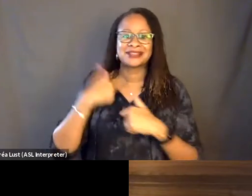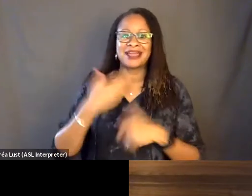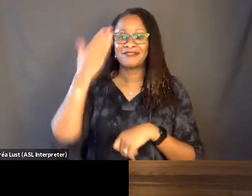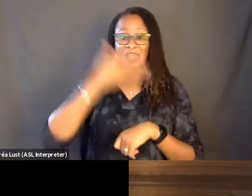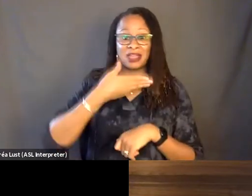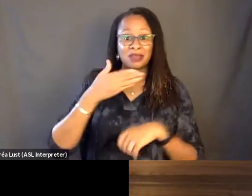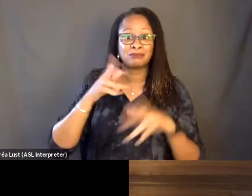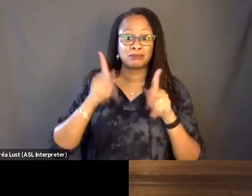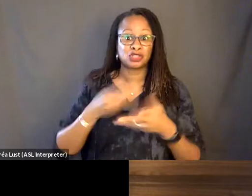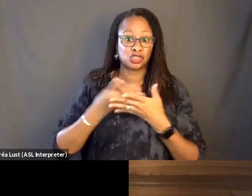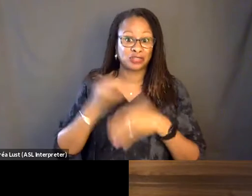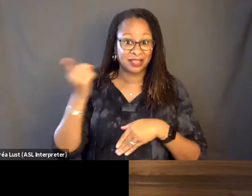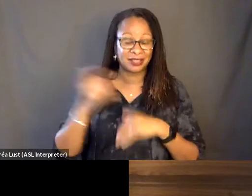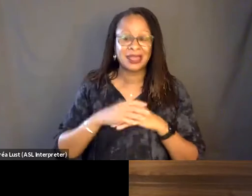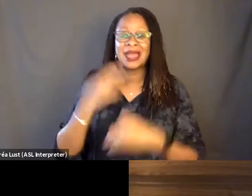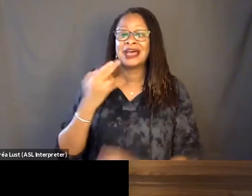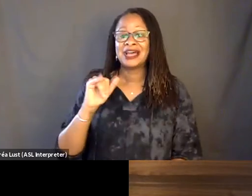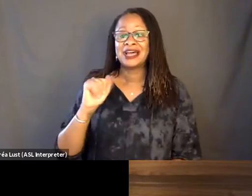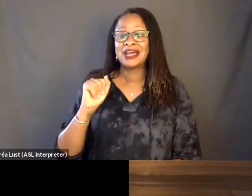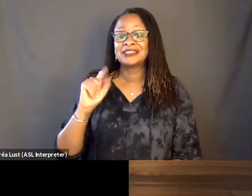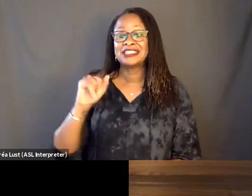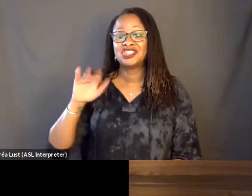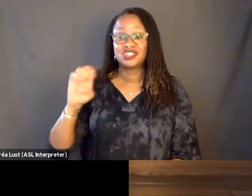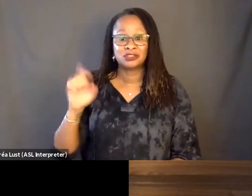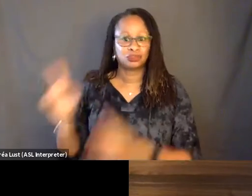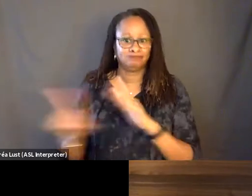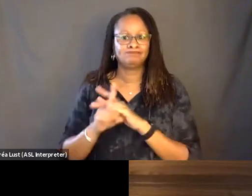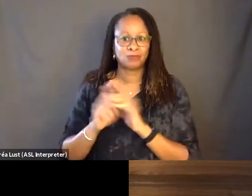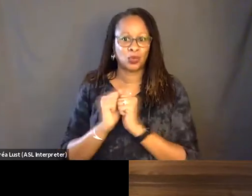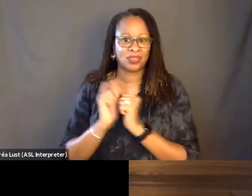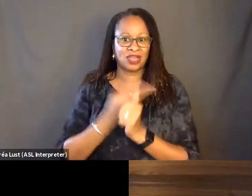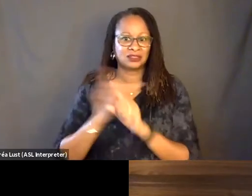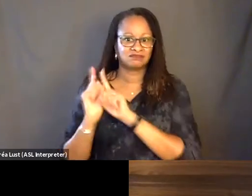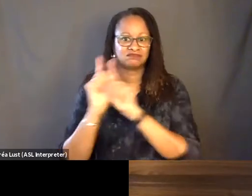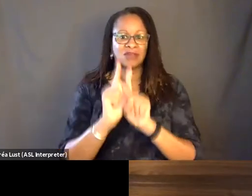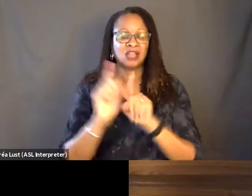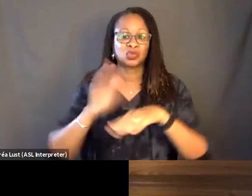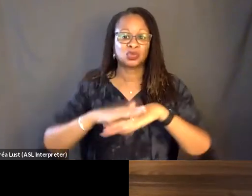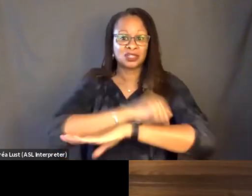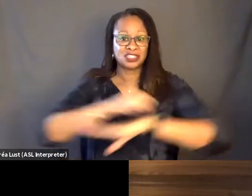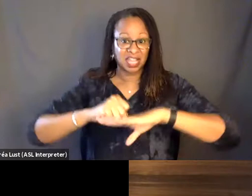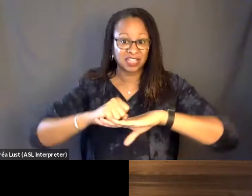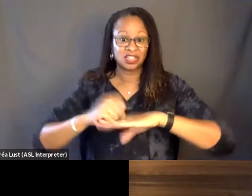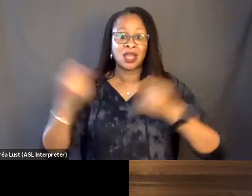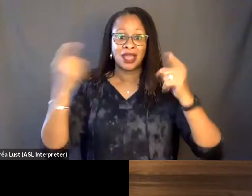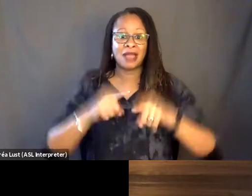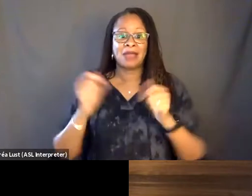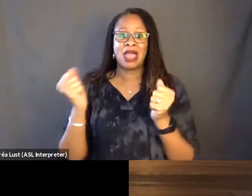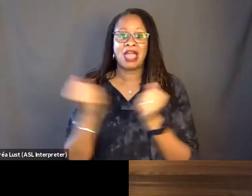And Hatice came with us. And I brought her on the stage. And as she comes on the stage, everybody just gets on their feet.